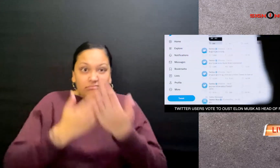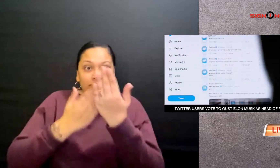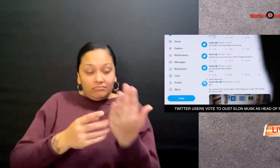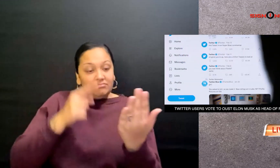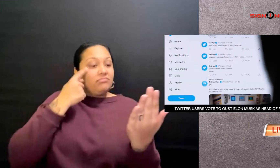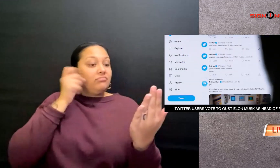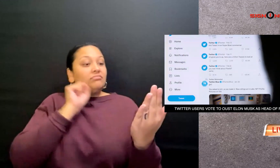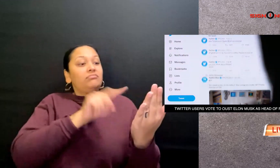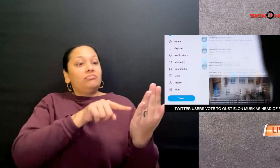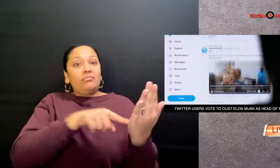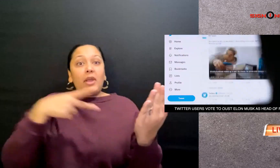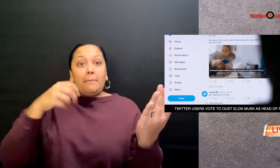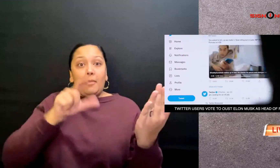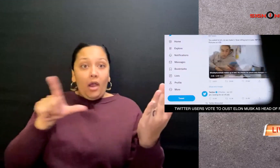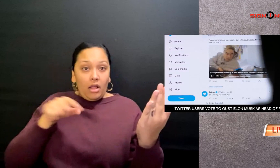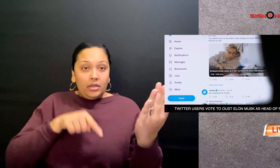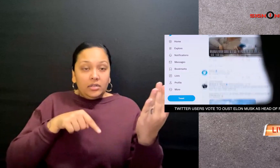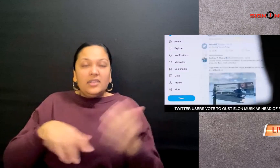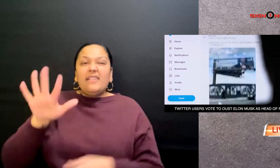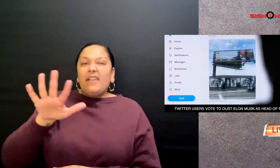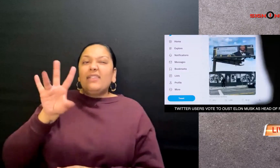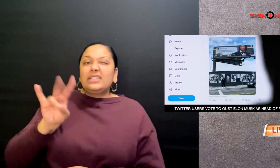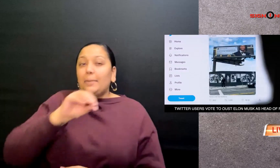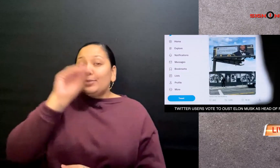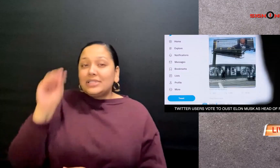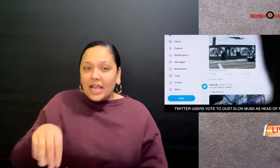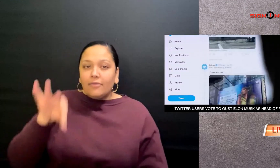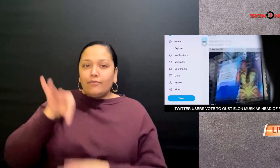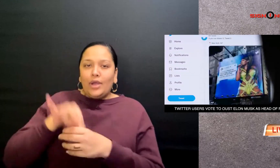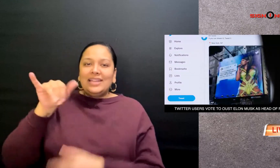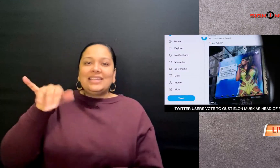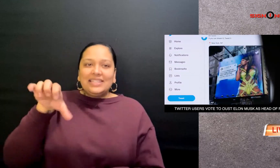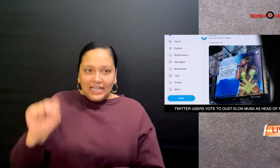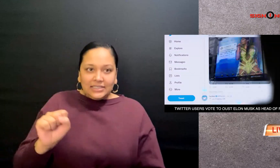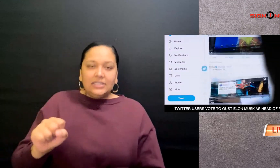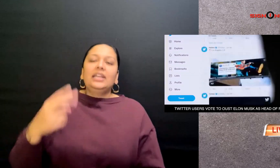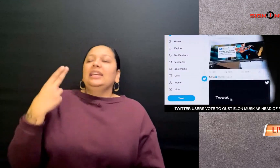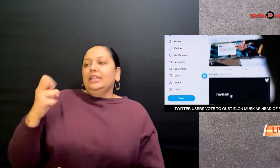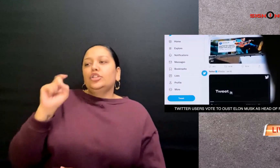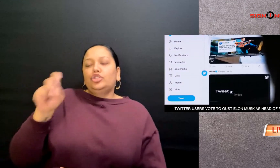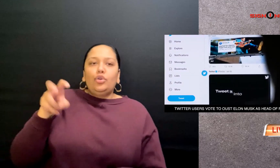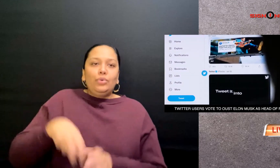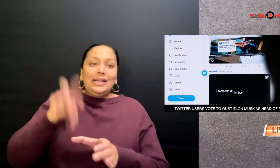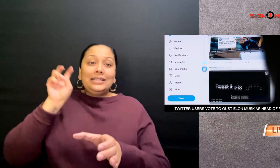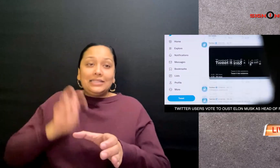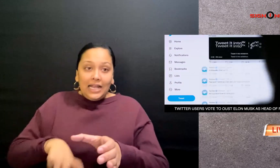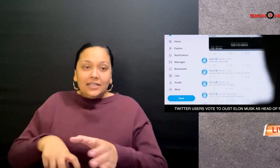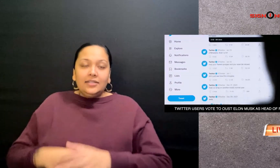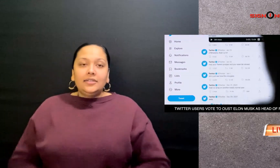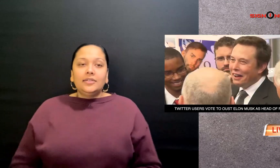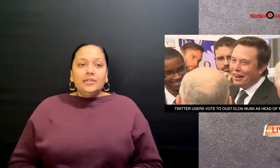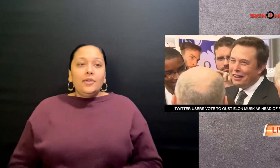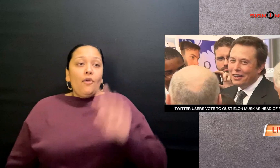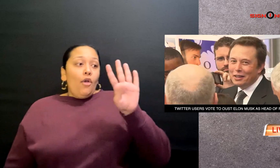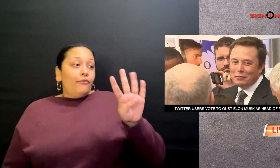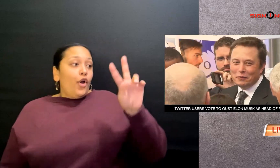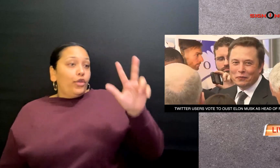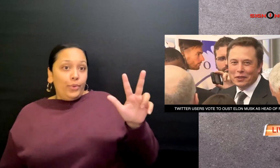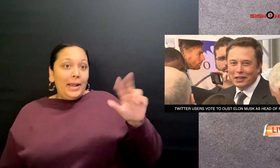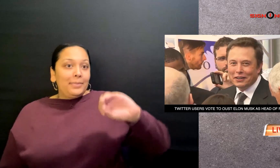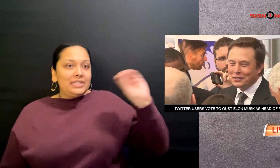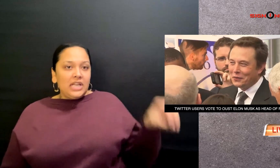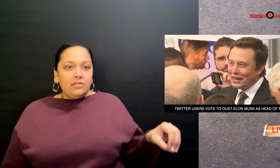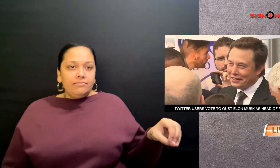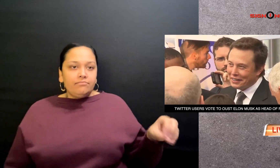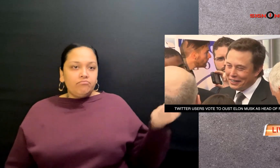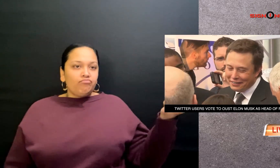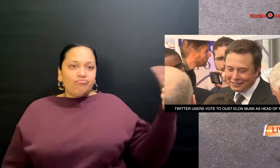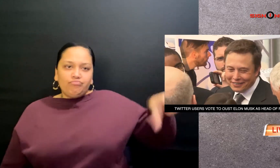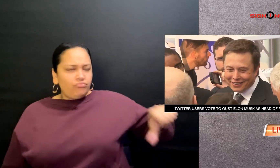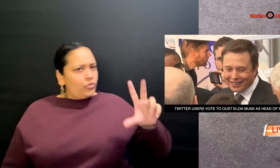and according to the results of the poll 57% voted yes he should step down 43% voting no